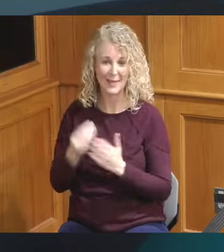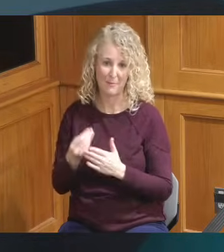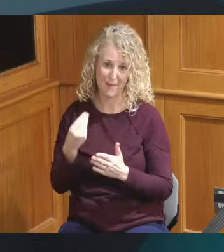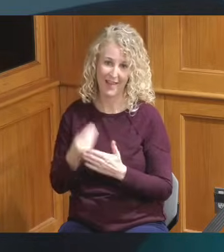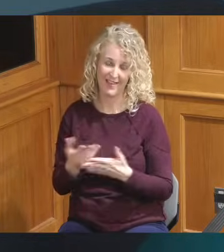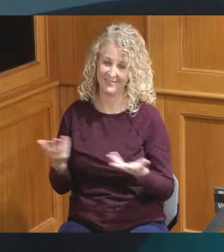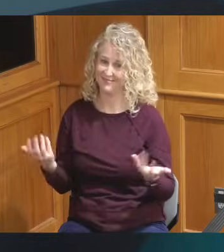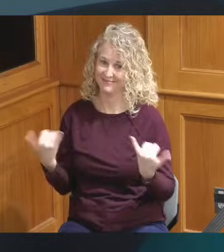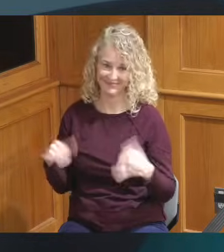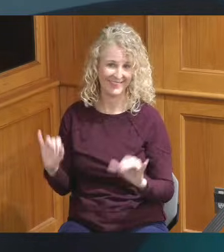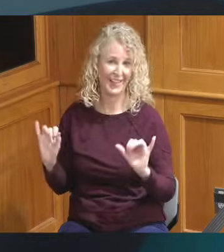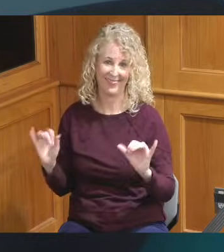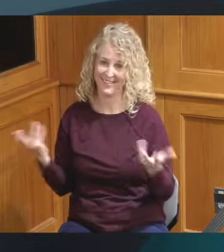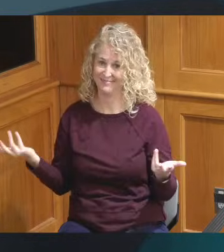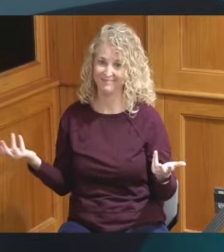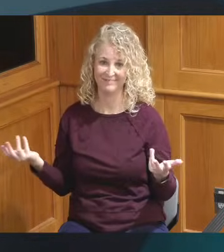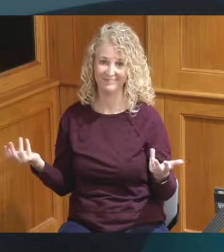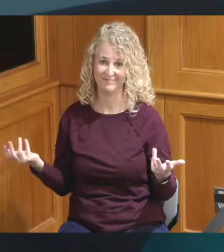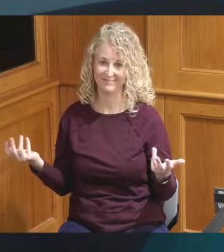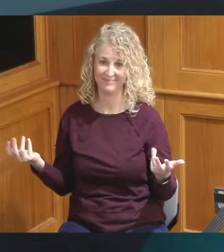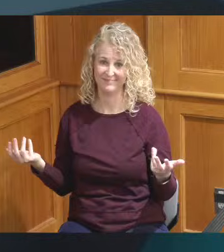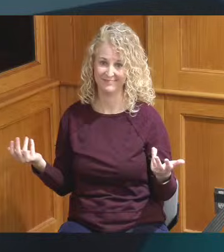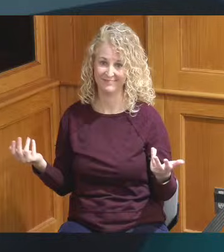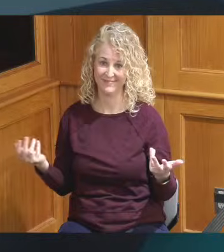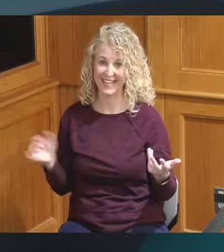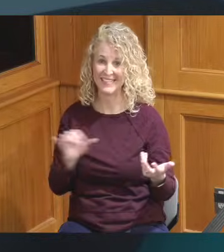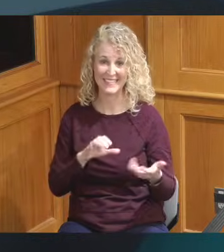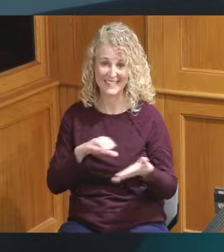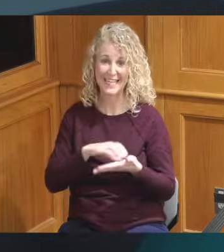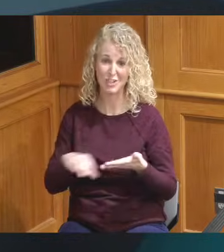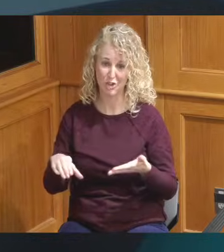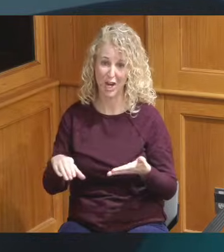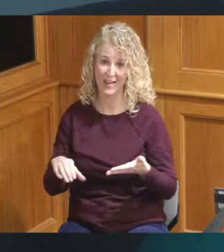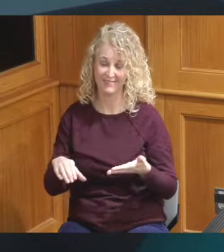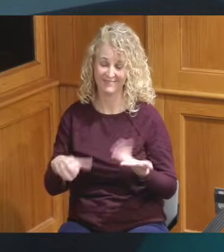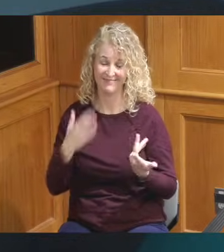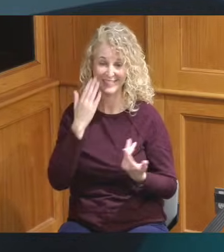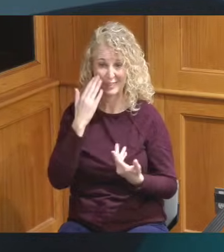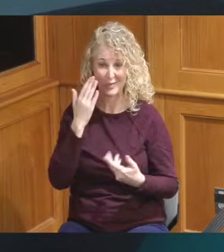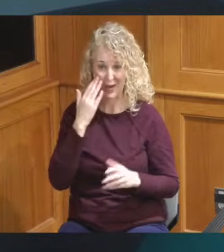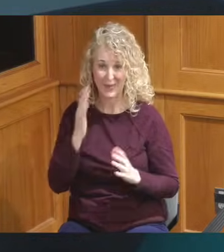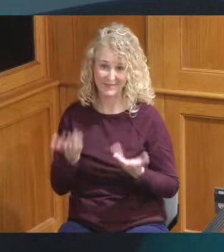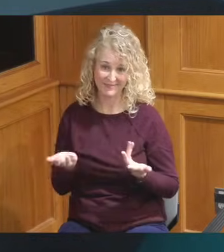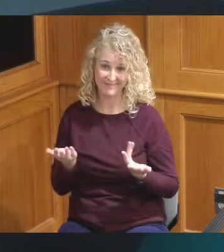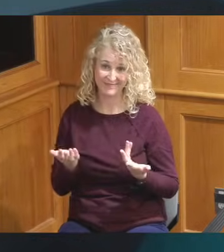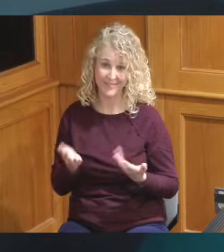a check. That's like writing a check. That's like when they come and you say, "I'mma buy something."